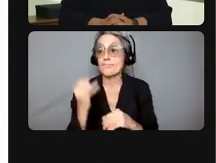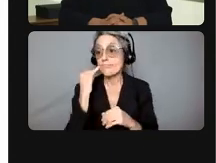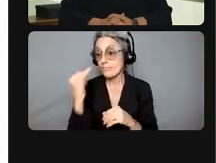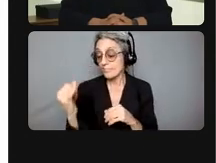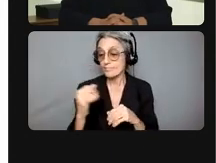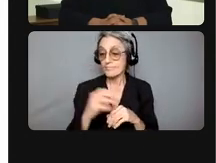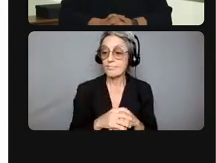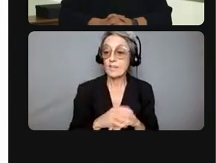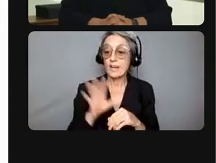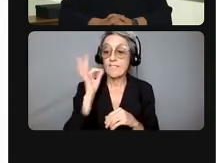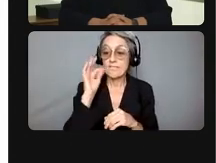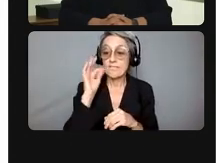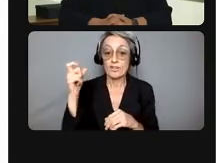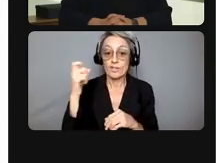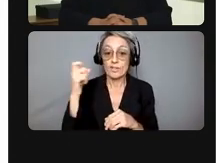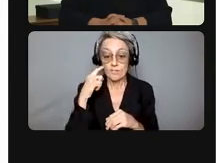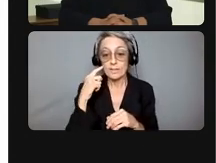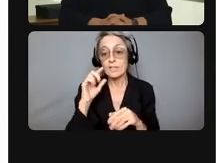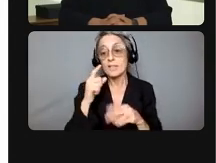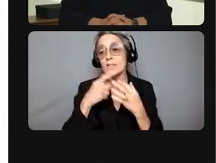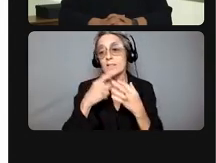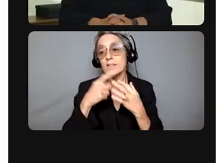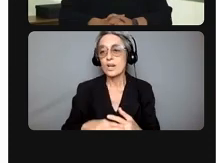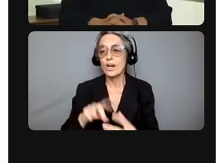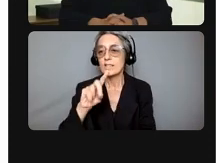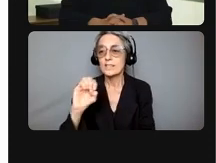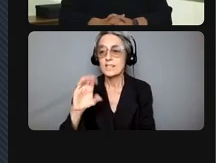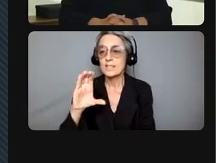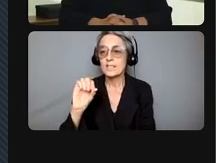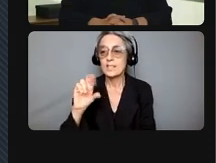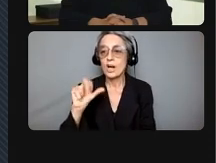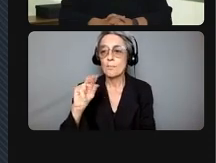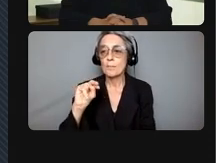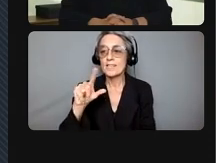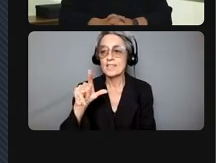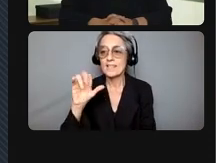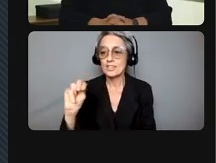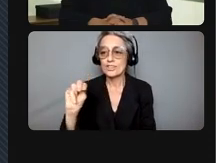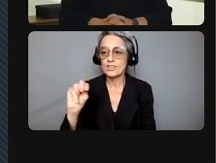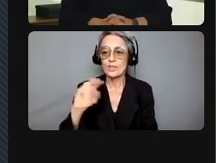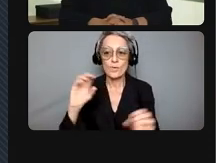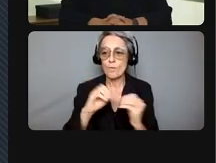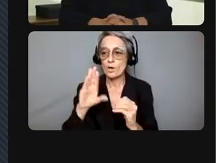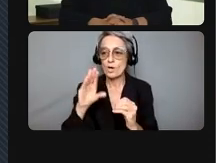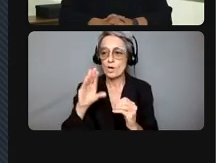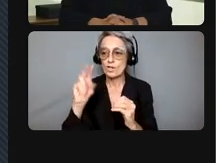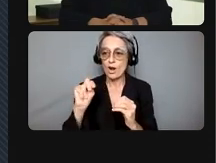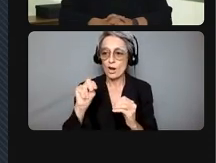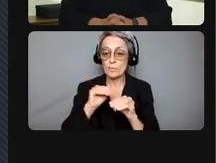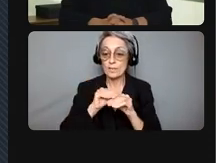on a pathway to decarbonization no later than 2050. So introductory slide here in addition